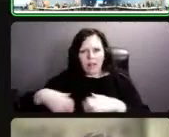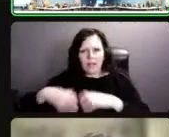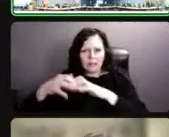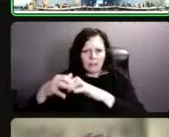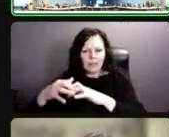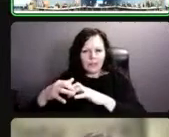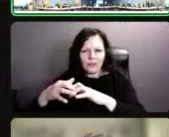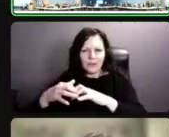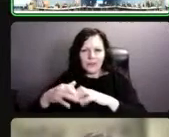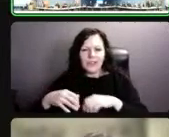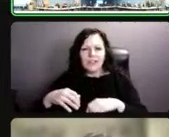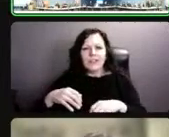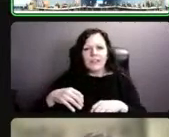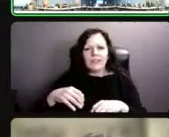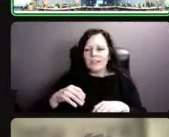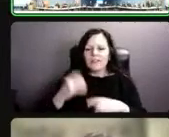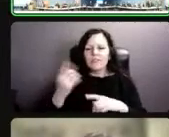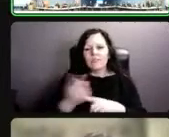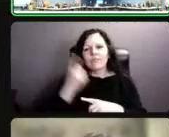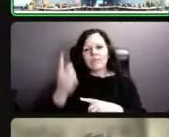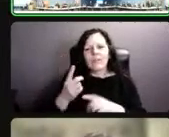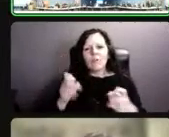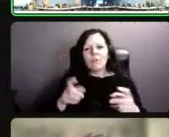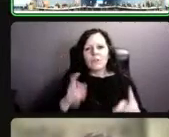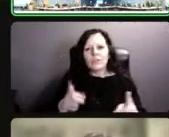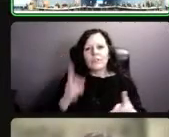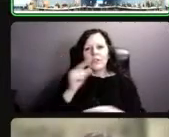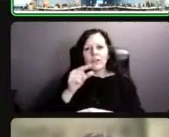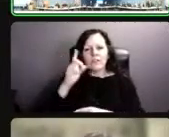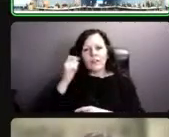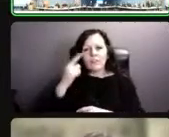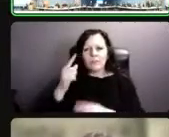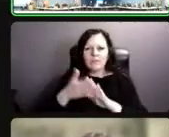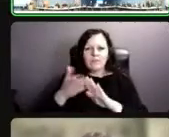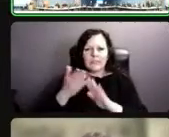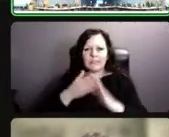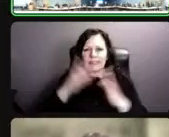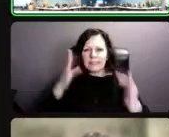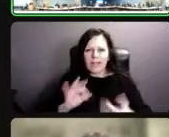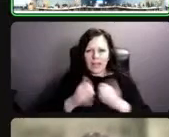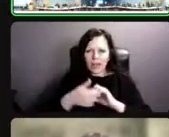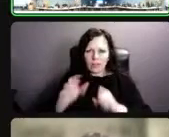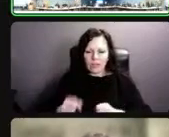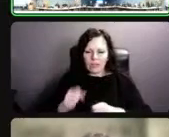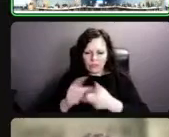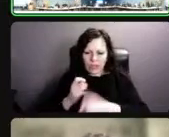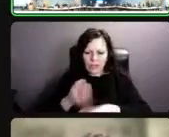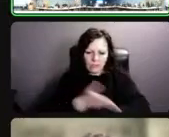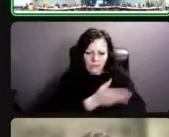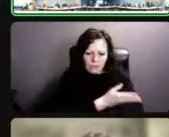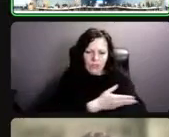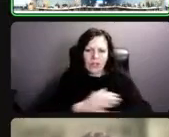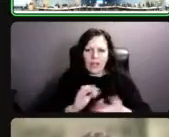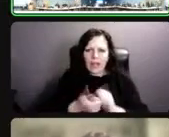UNCLEAR. I DIDN'T MEAN I DIDN'T MEAN THEY HADN'T IMPLEMENTED IT YET